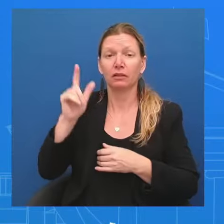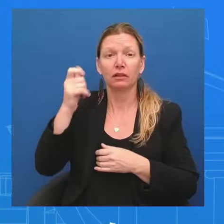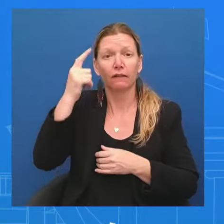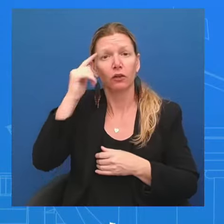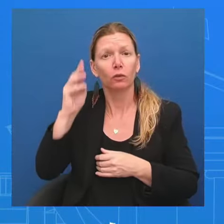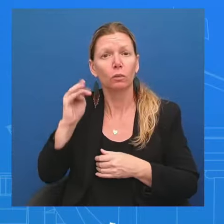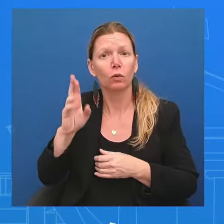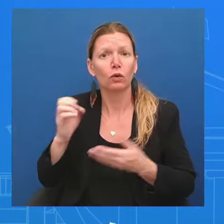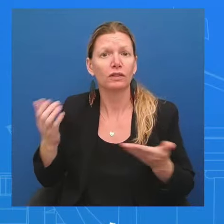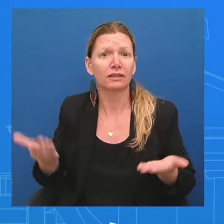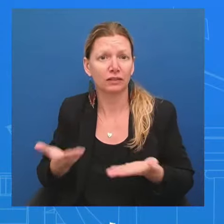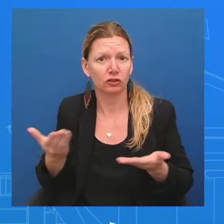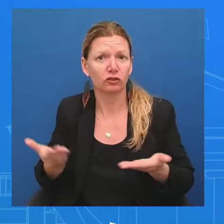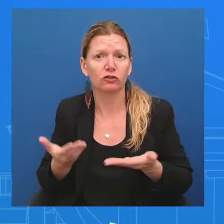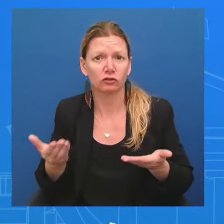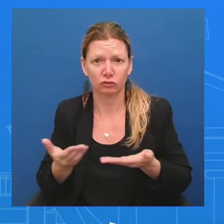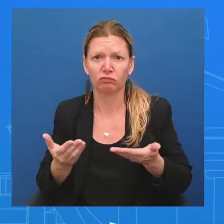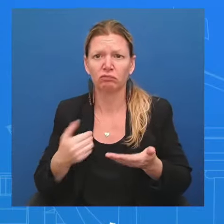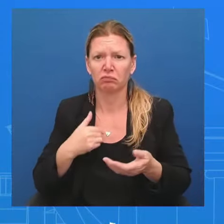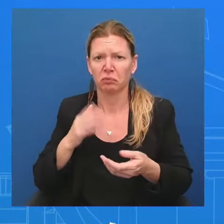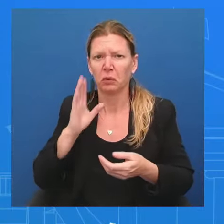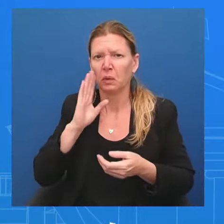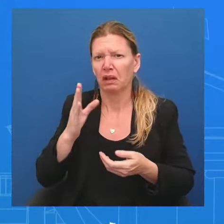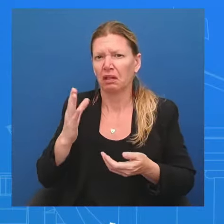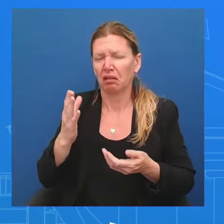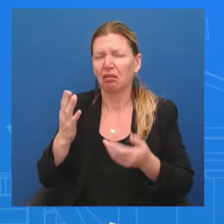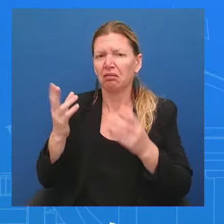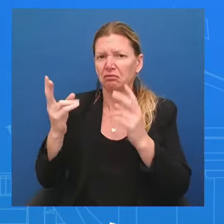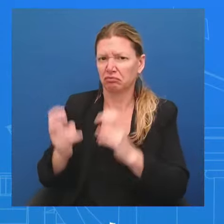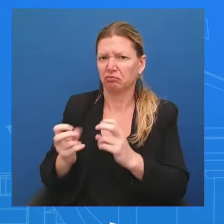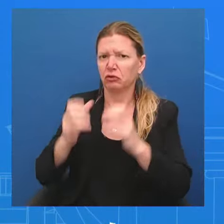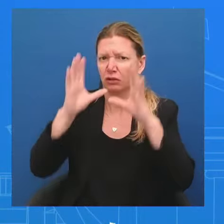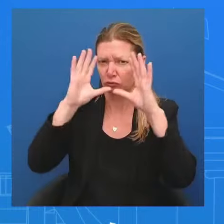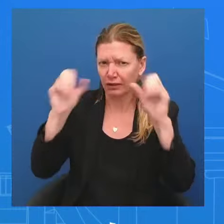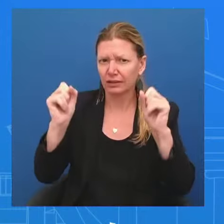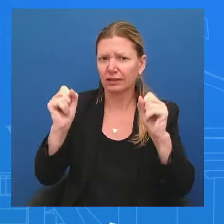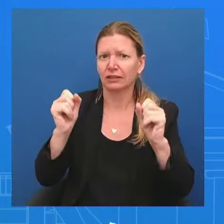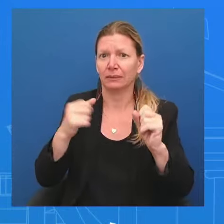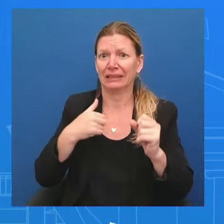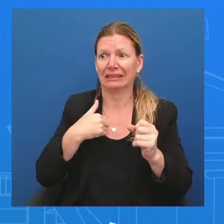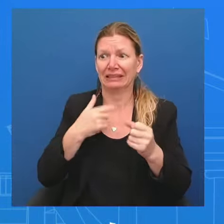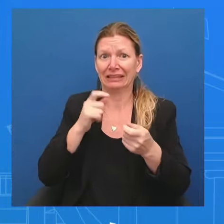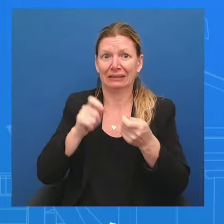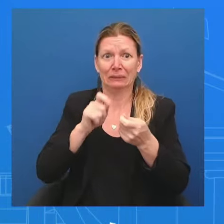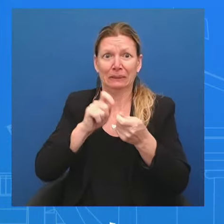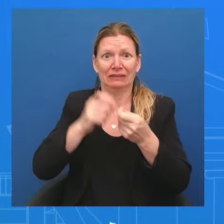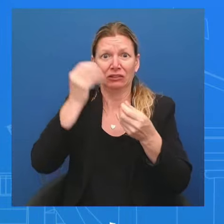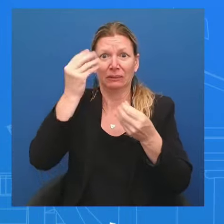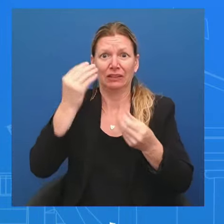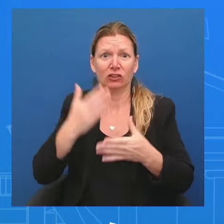I just don't have anything specific at this time. But I would say more broadly, as you know, when the bridge collapsed,